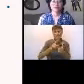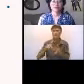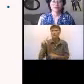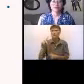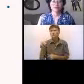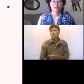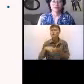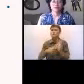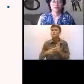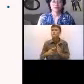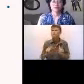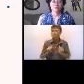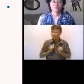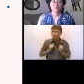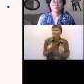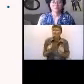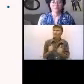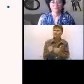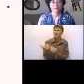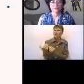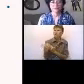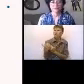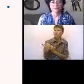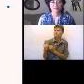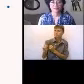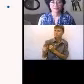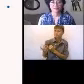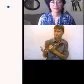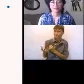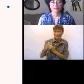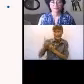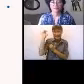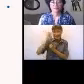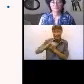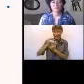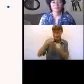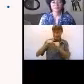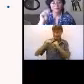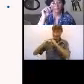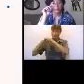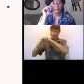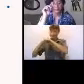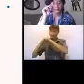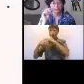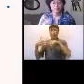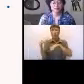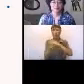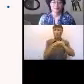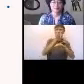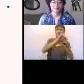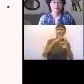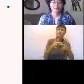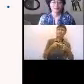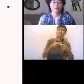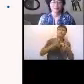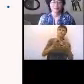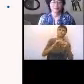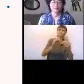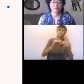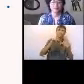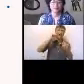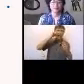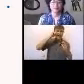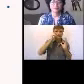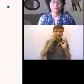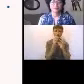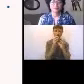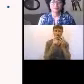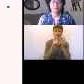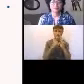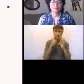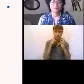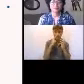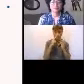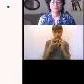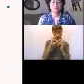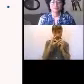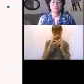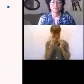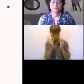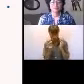what, when we, when it comes to marketing as part of the onion of reframing how some